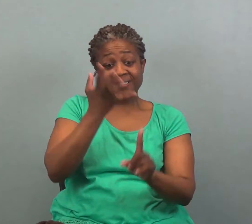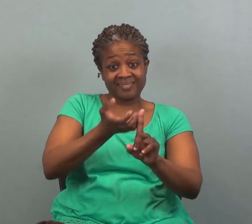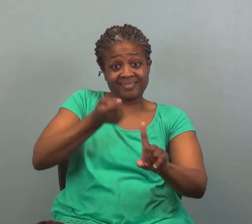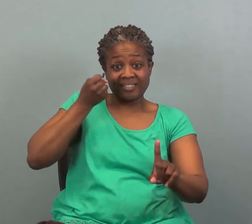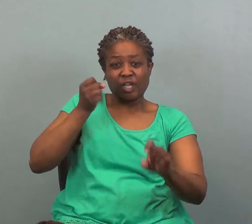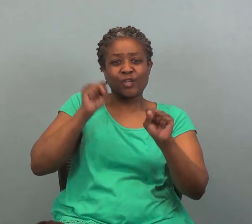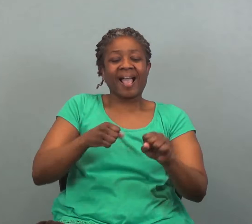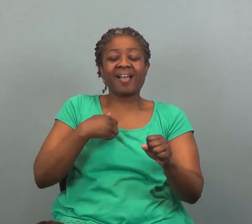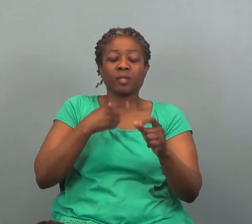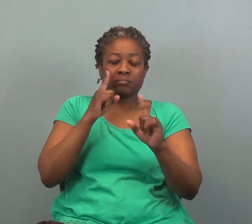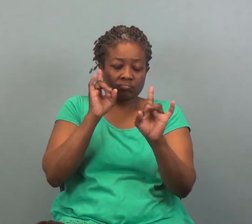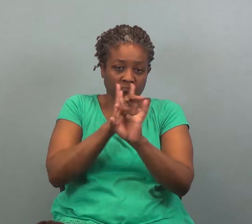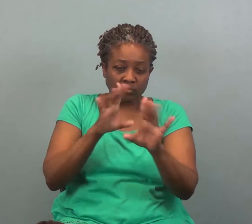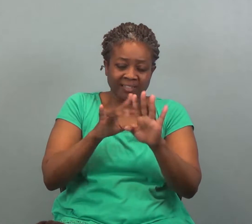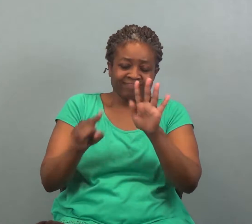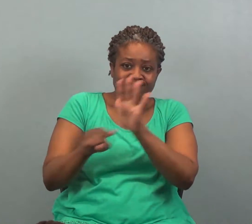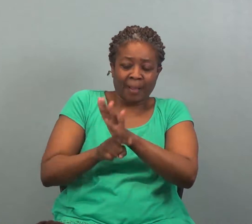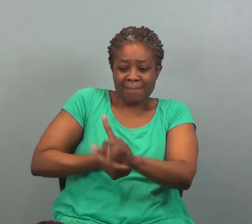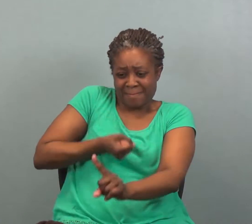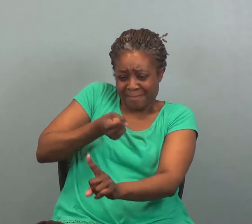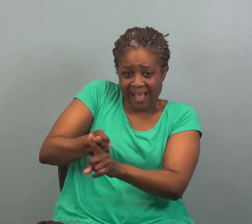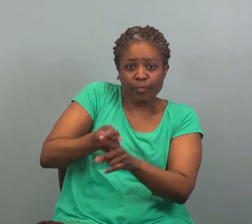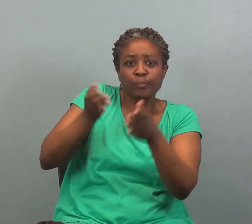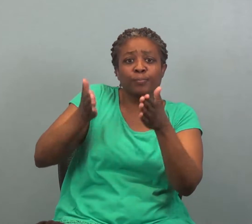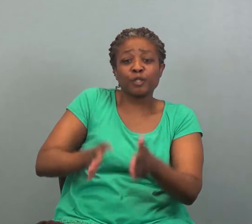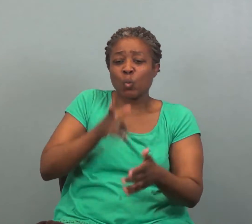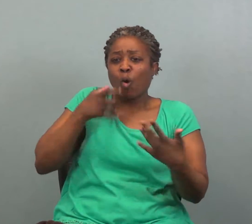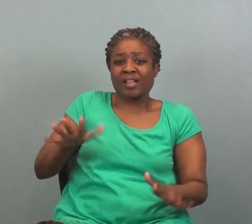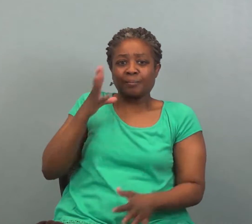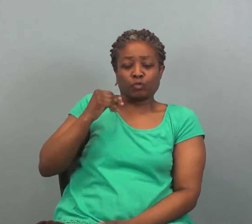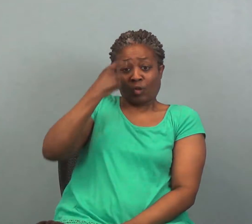Information deprivation can have devastating impacts on someone who has already been traumatized.